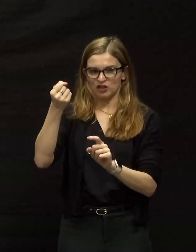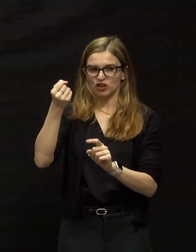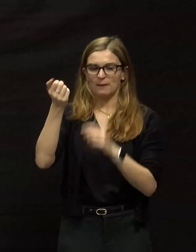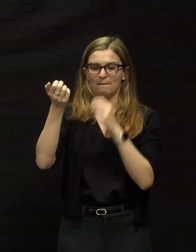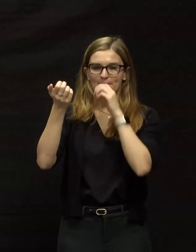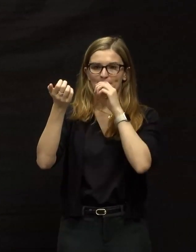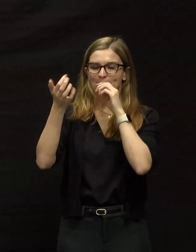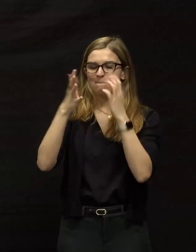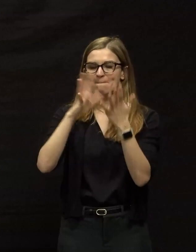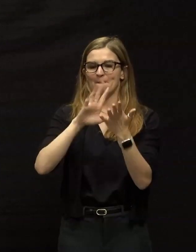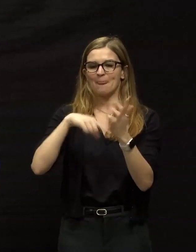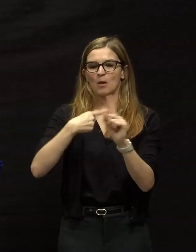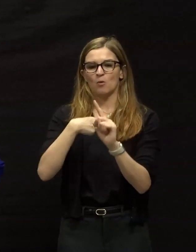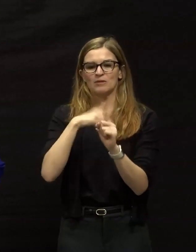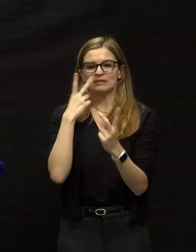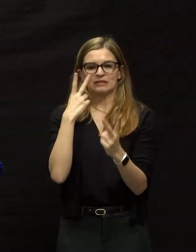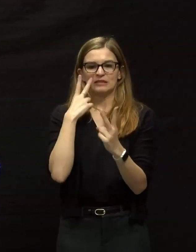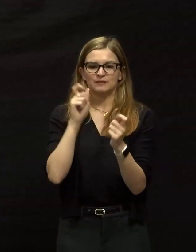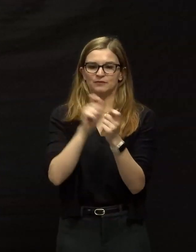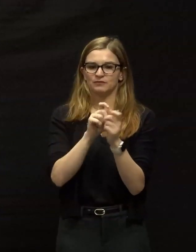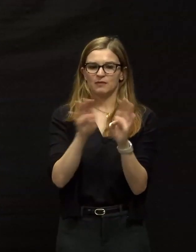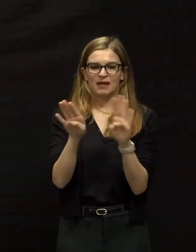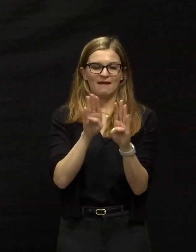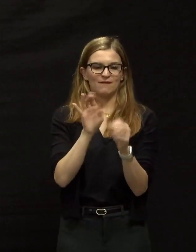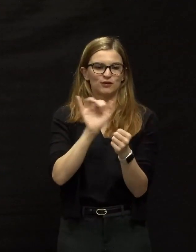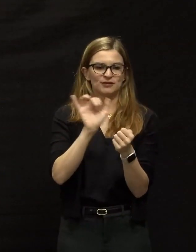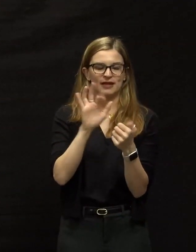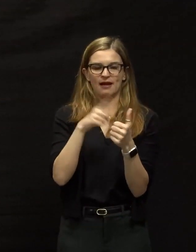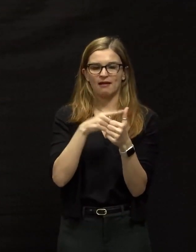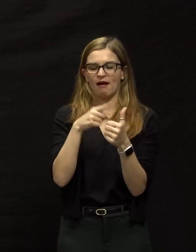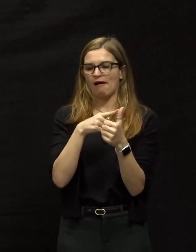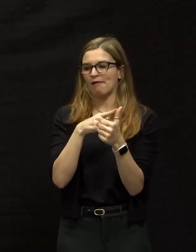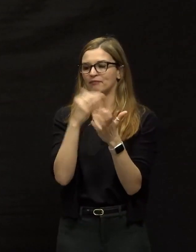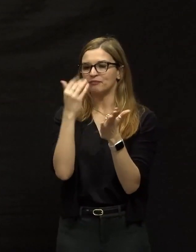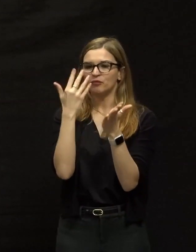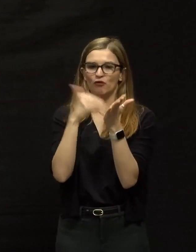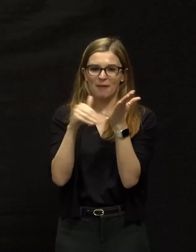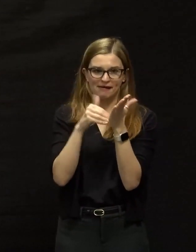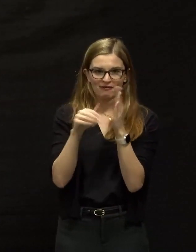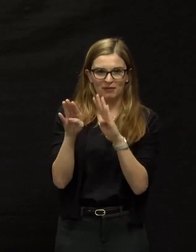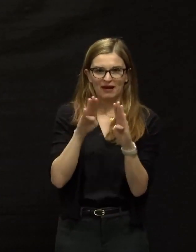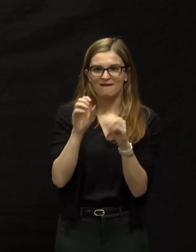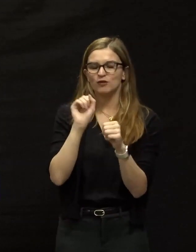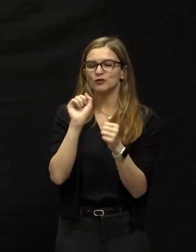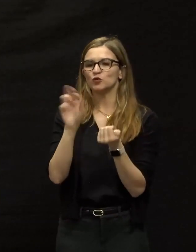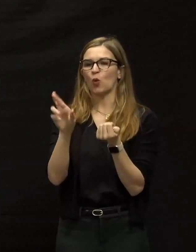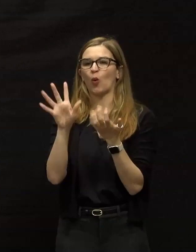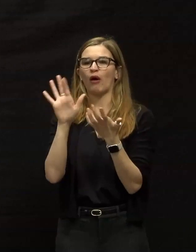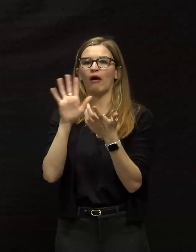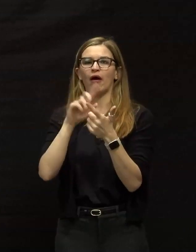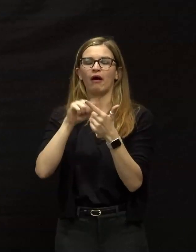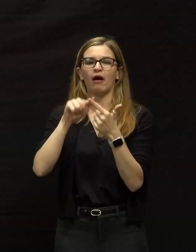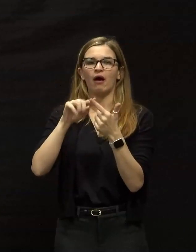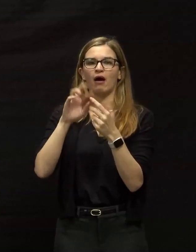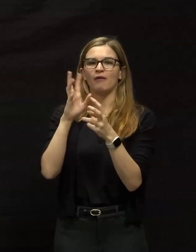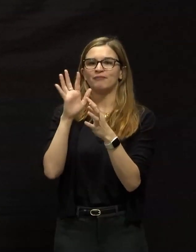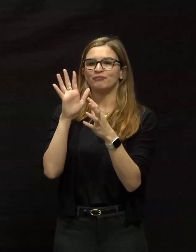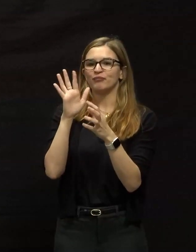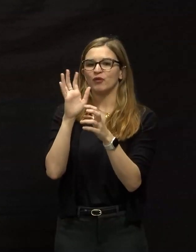language deprivation is a big one. So when we see specific behaviors such as repetitive behaviors, or it might be